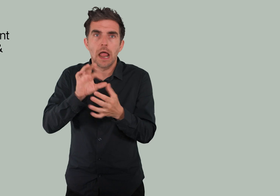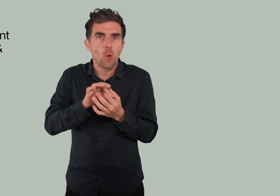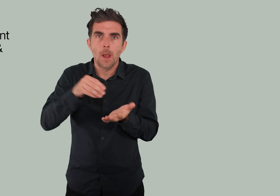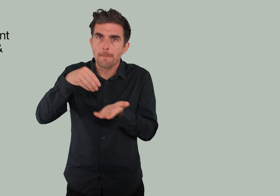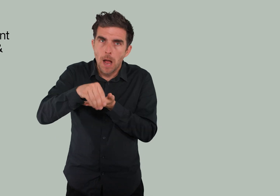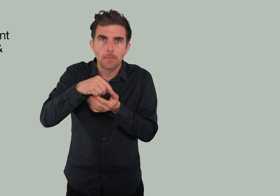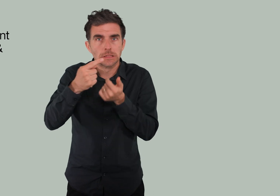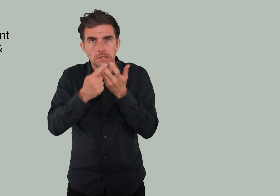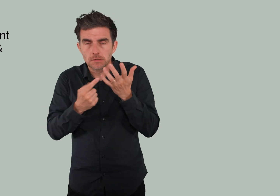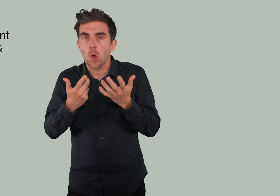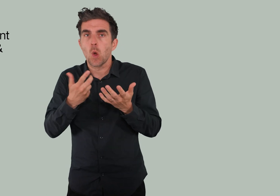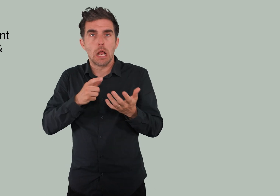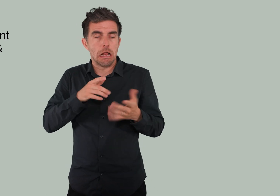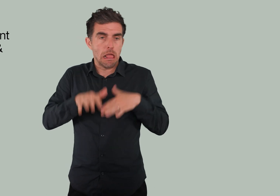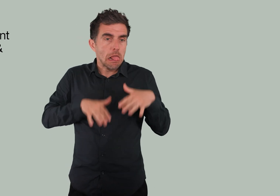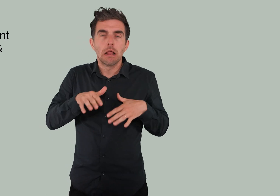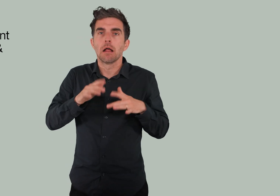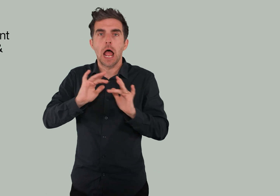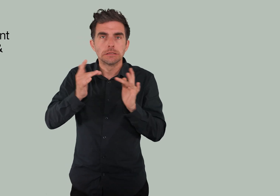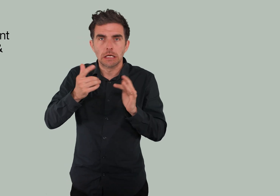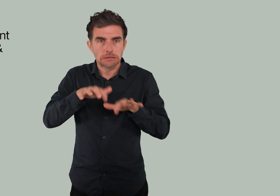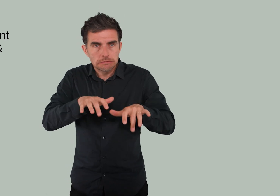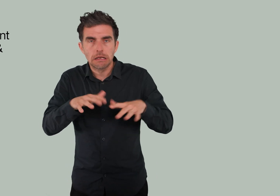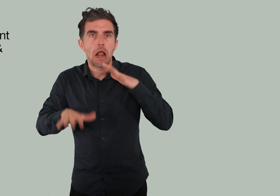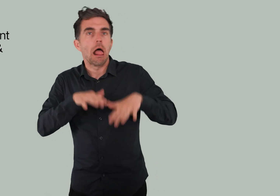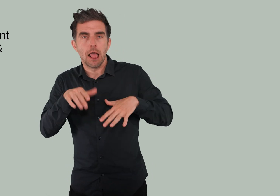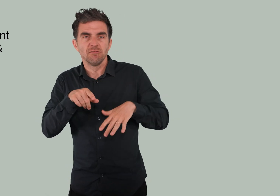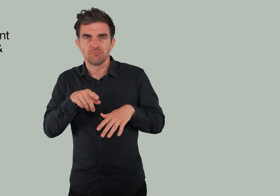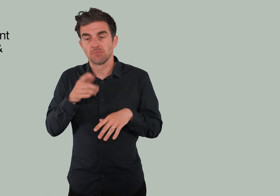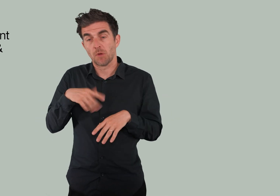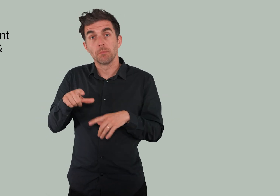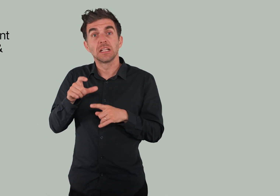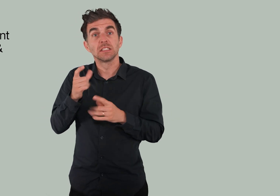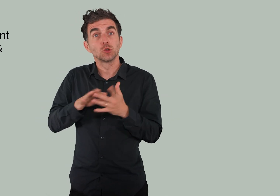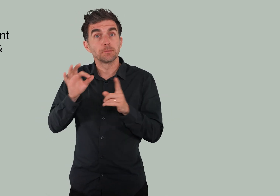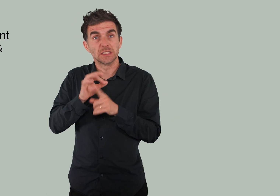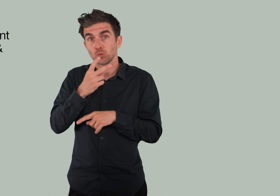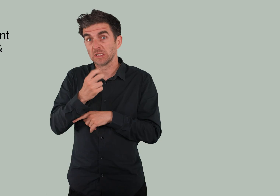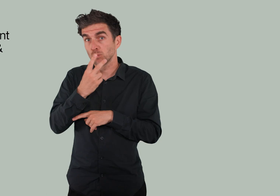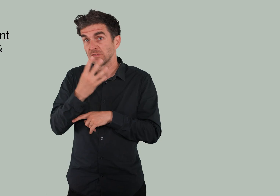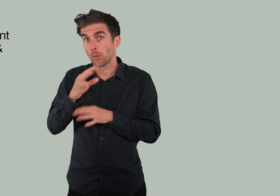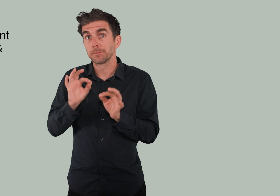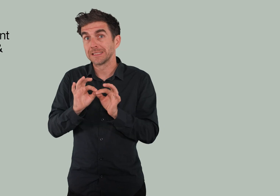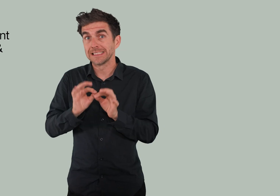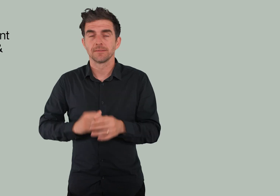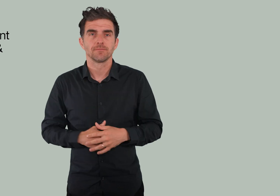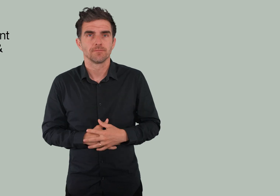relating to payments, and where applicants lack digital confidence. (DWP, 2024b).